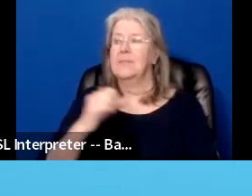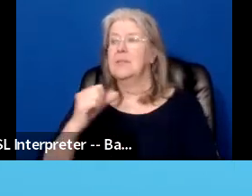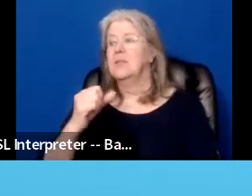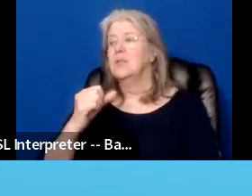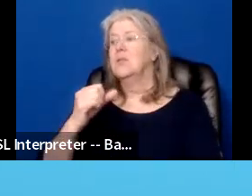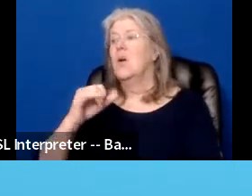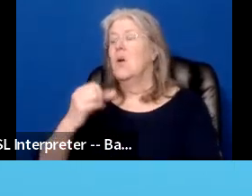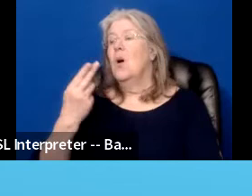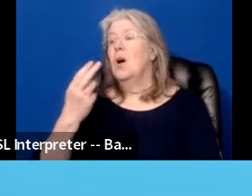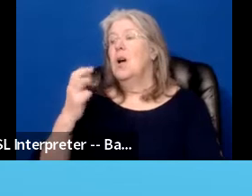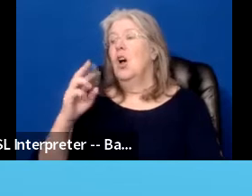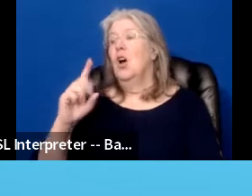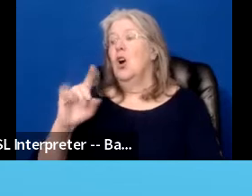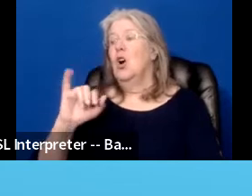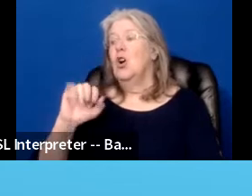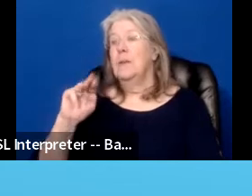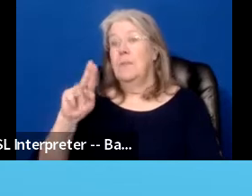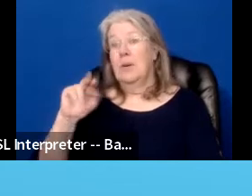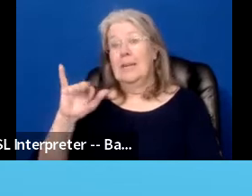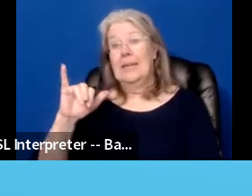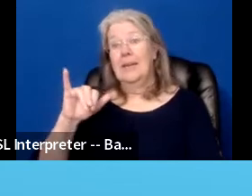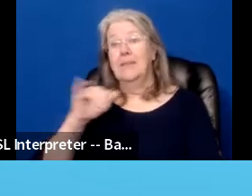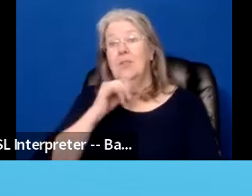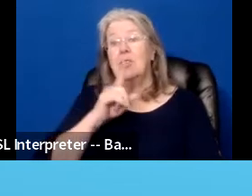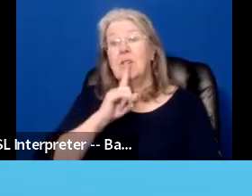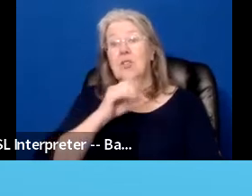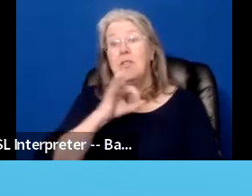who gets serious illness or mild illness and again